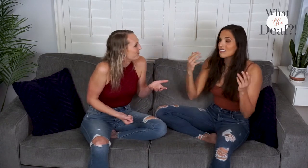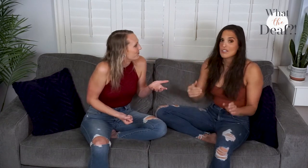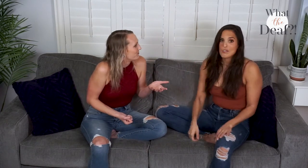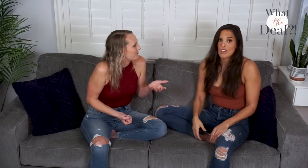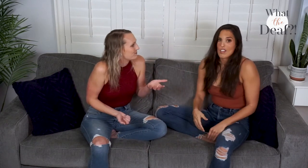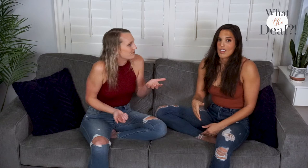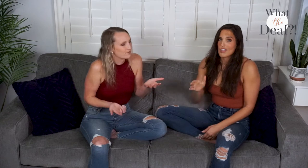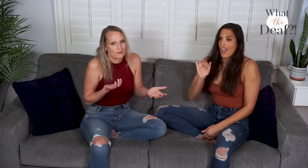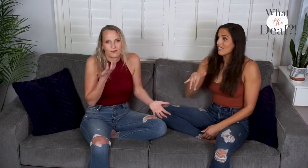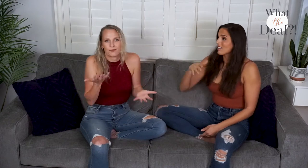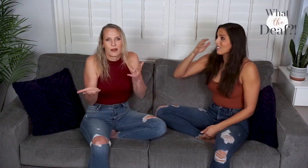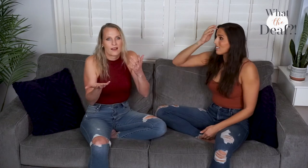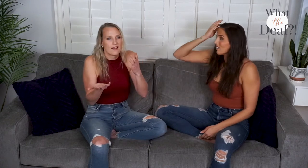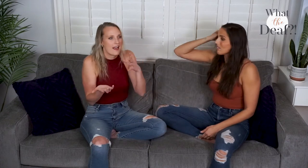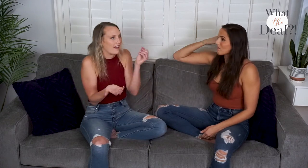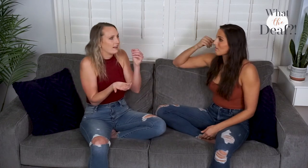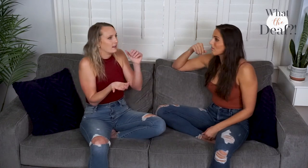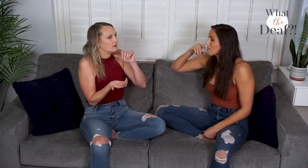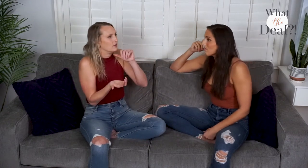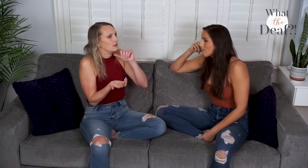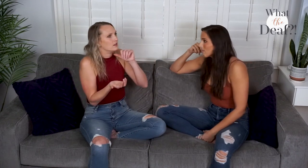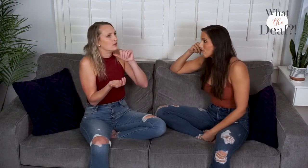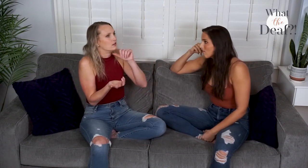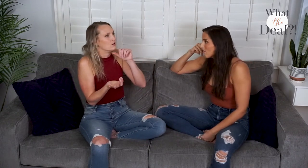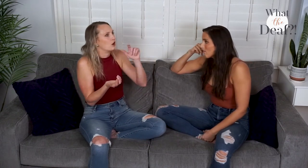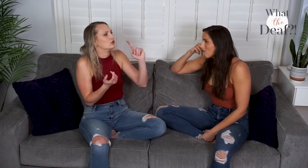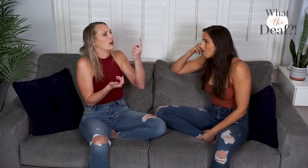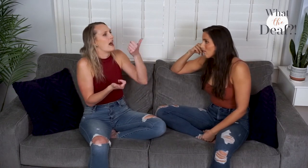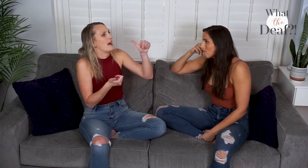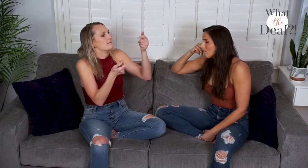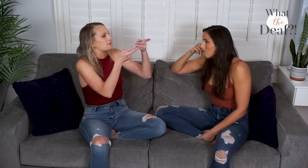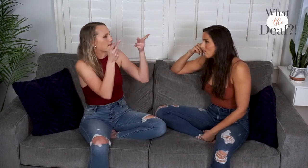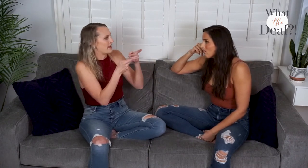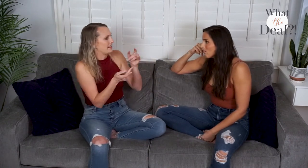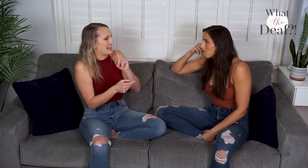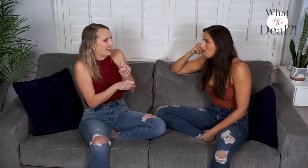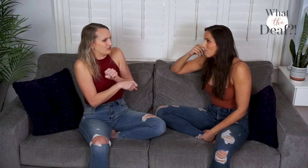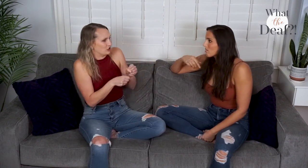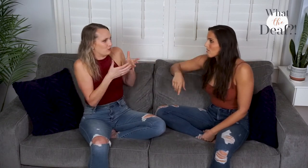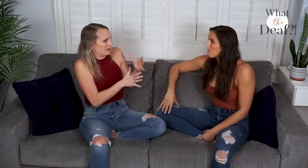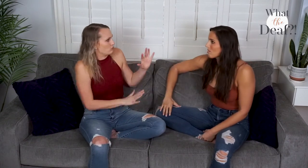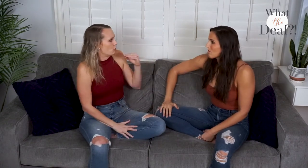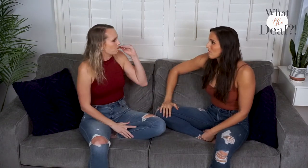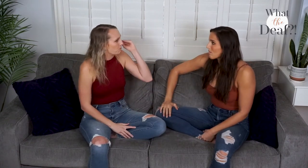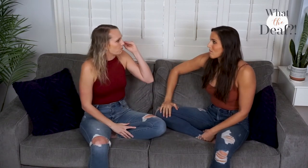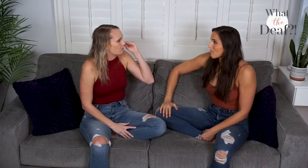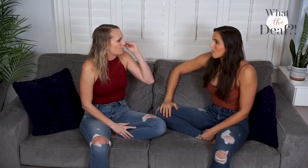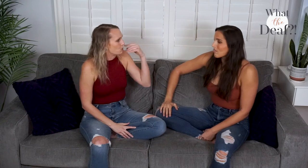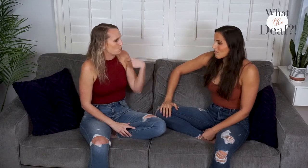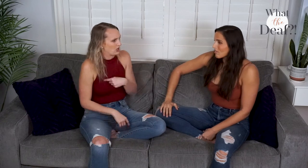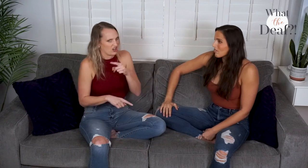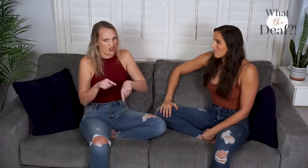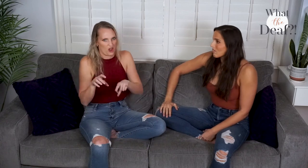I don’t even know. -You know? Like it didn’t just happen anywhere, it happened on the street where you live and we couldn’t